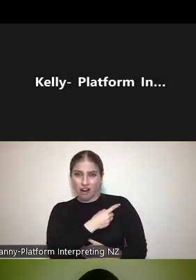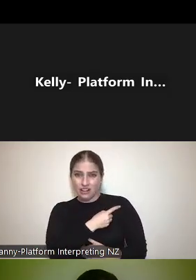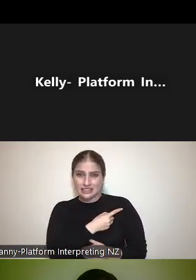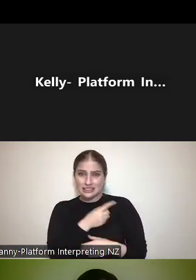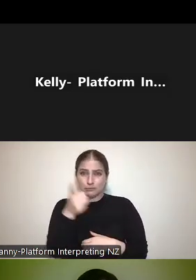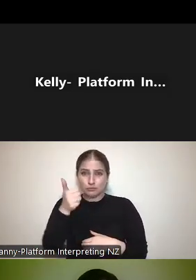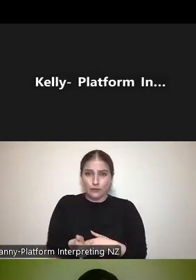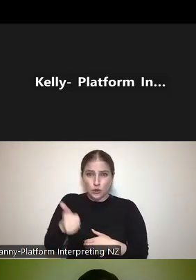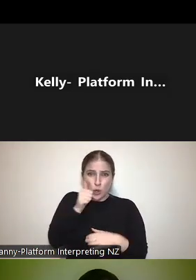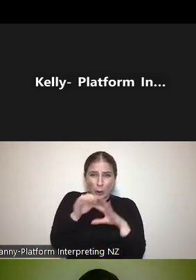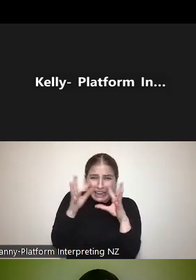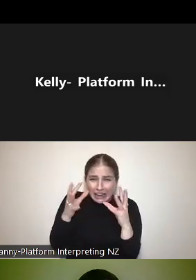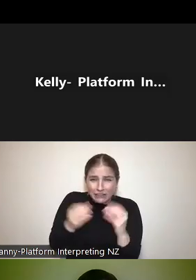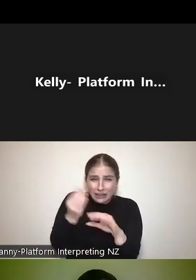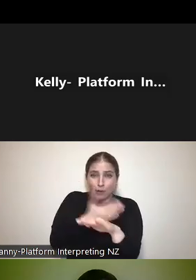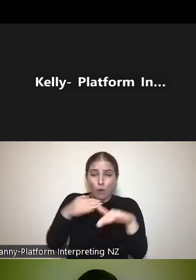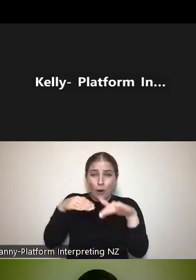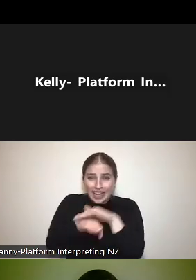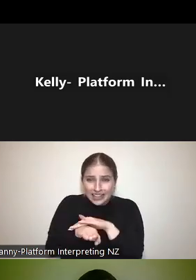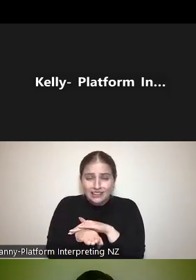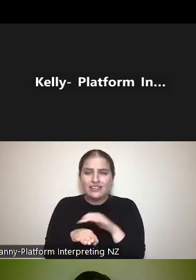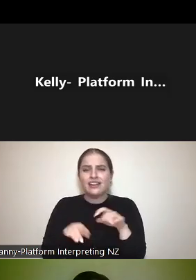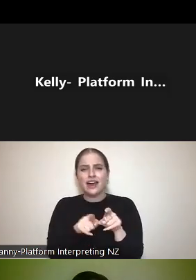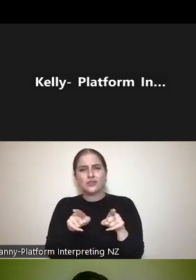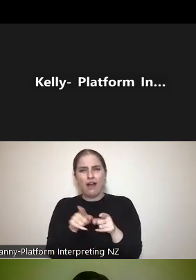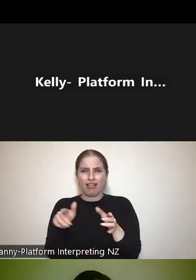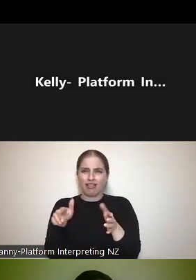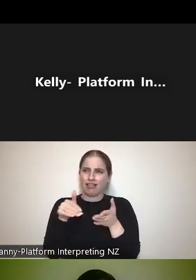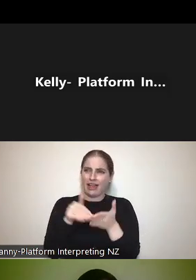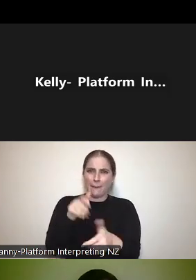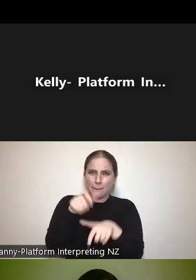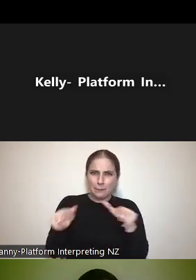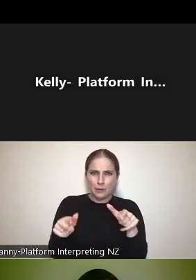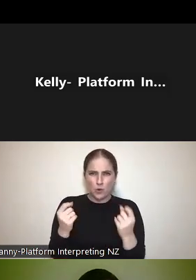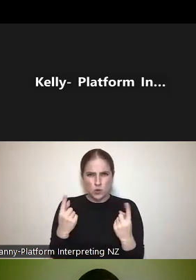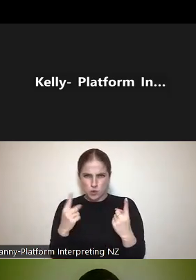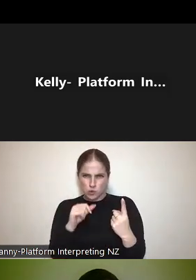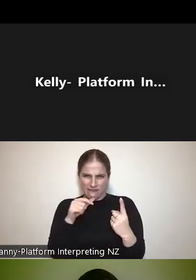And it also helps people know the logistics. You know, is that doorway wide enough? Is that,